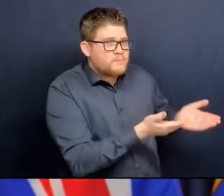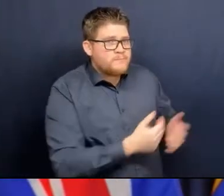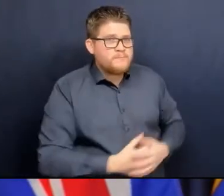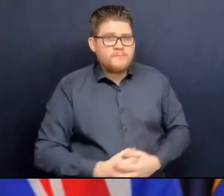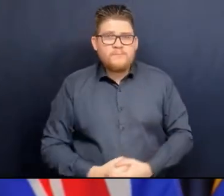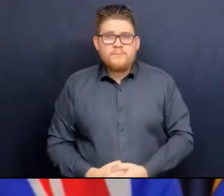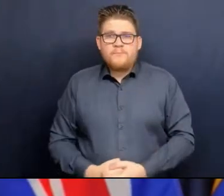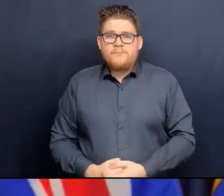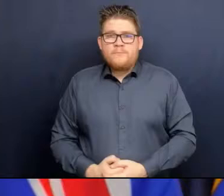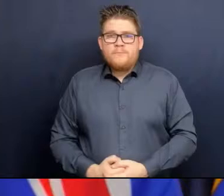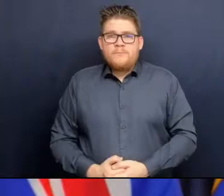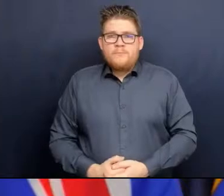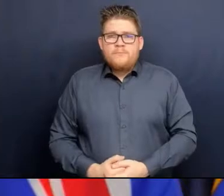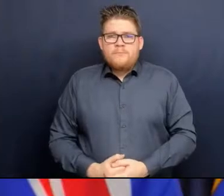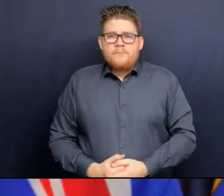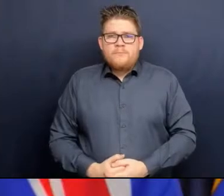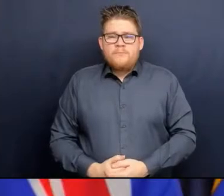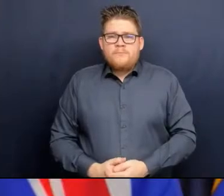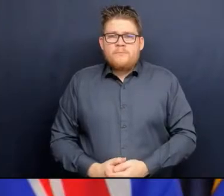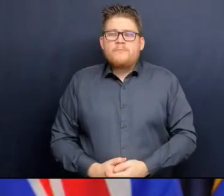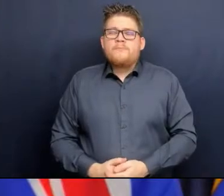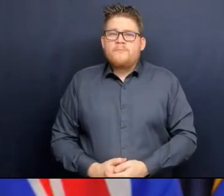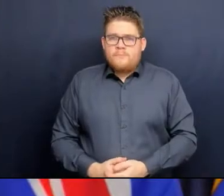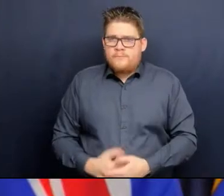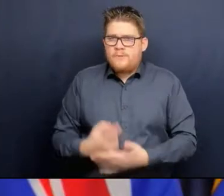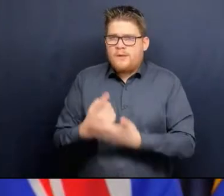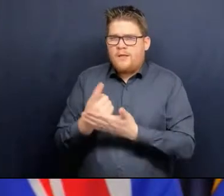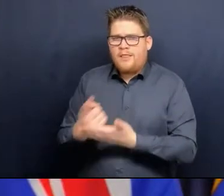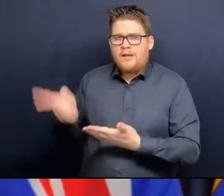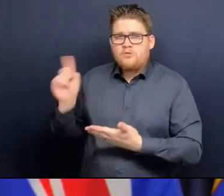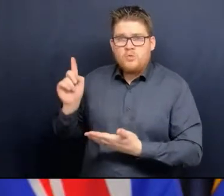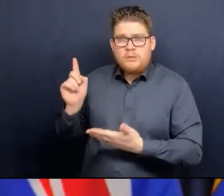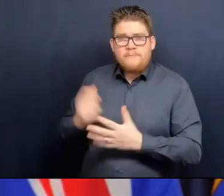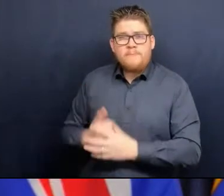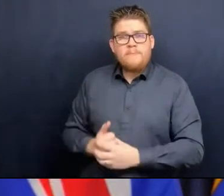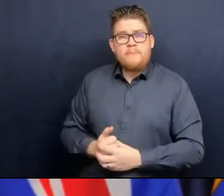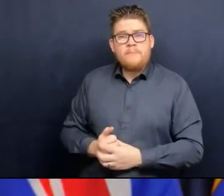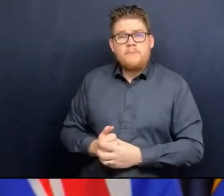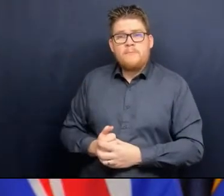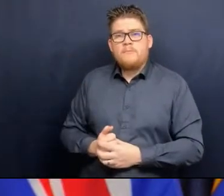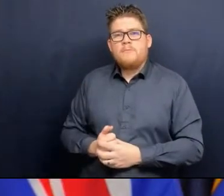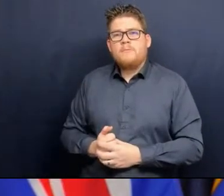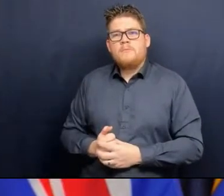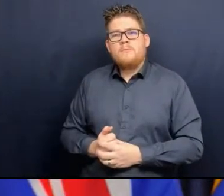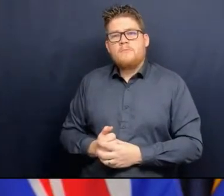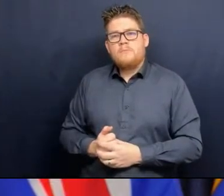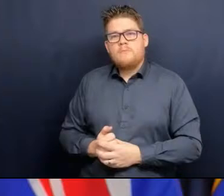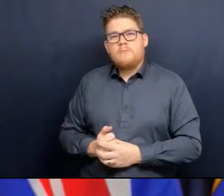Thanks for taking my question Last week, I had asked you about